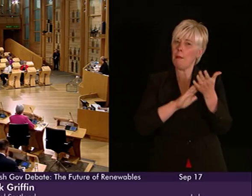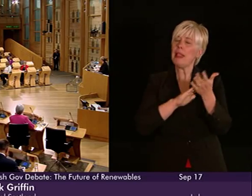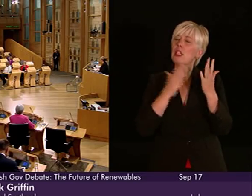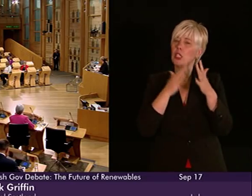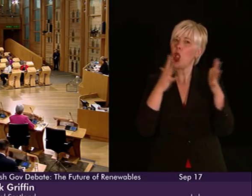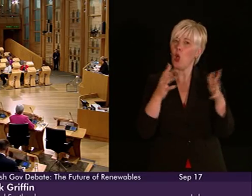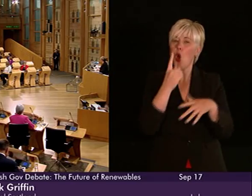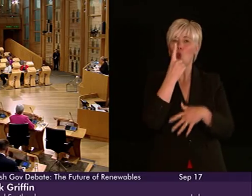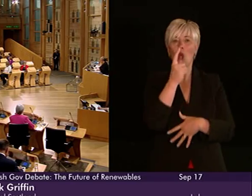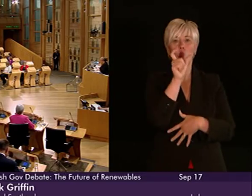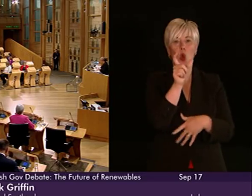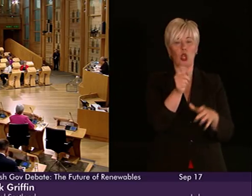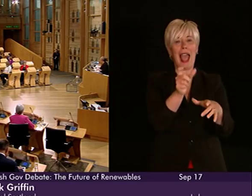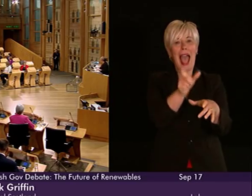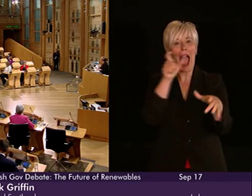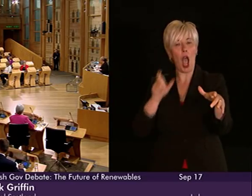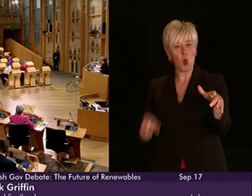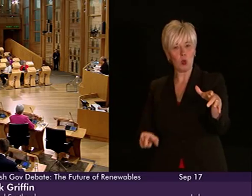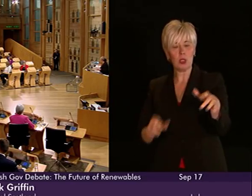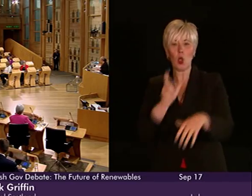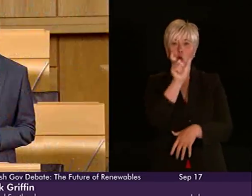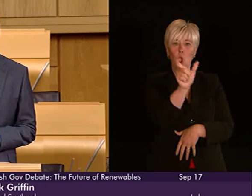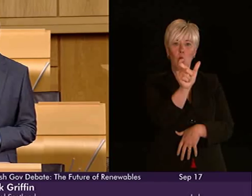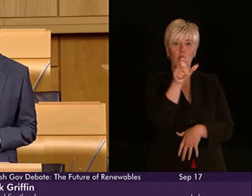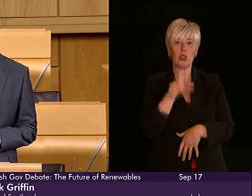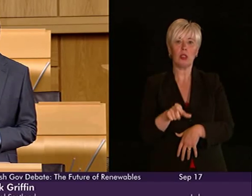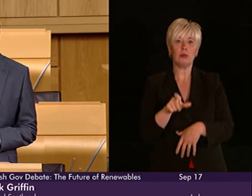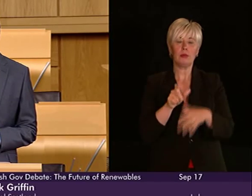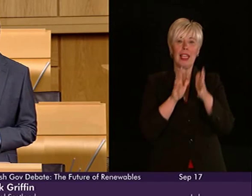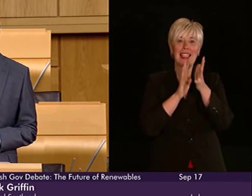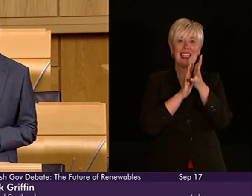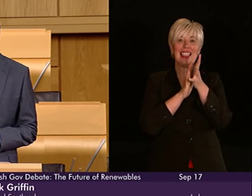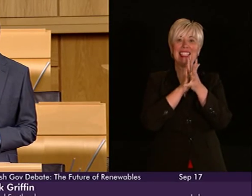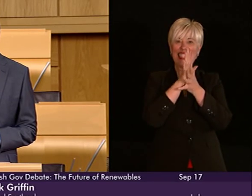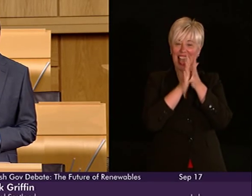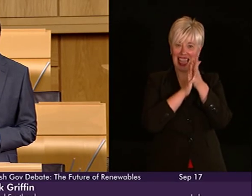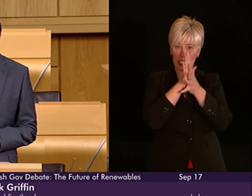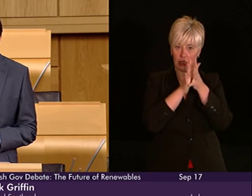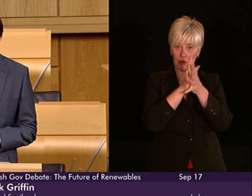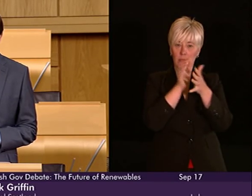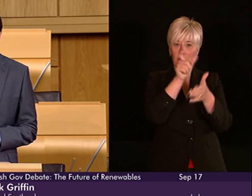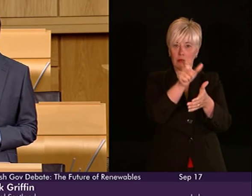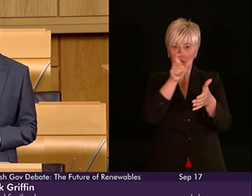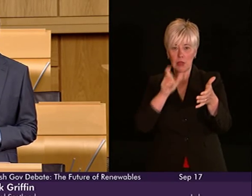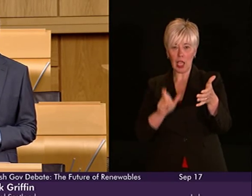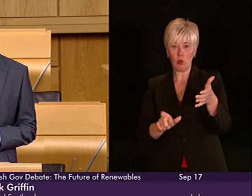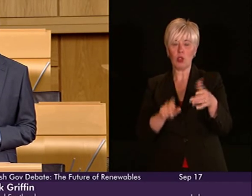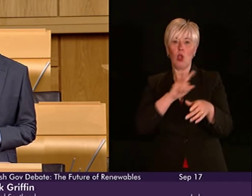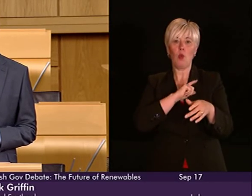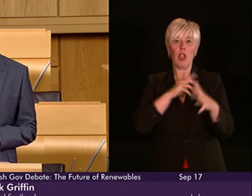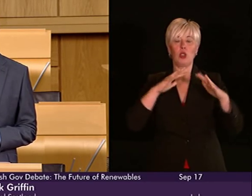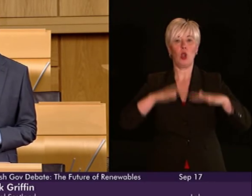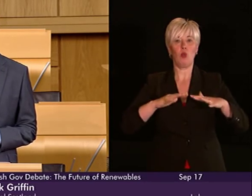removes the word “sign” from the bill. Although British Sign Language is a sign